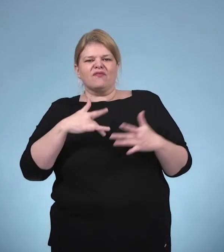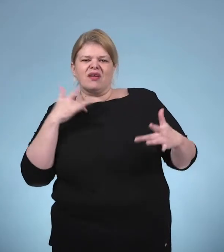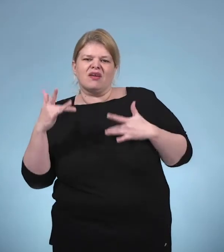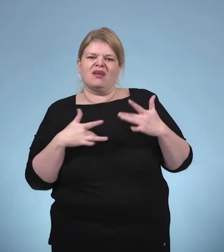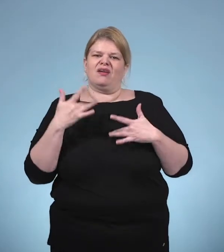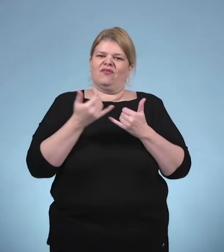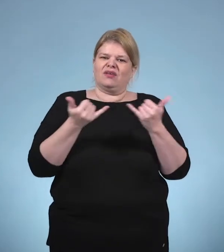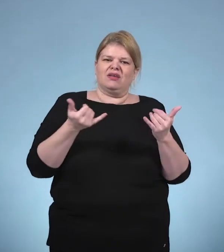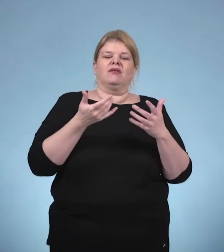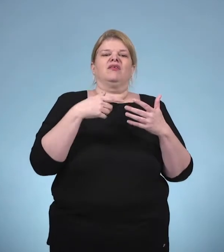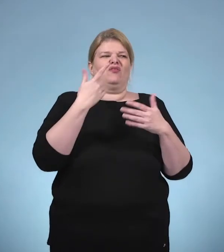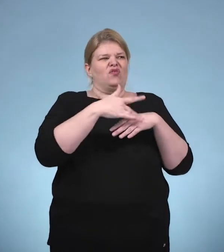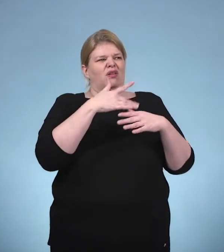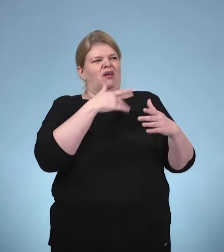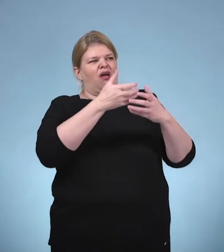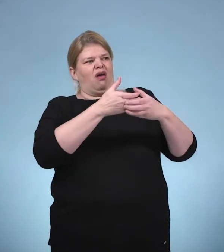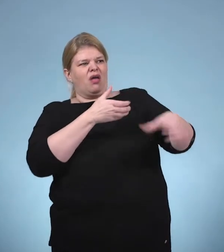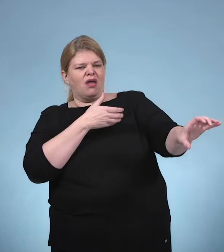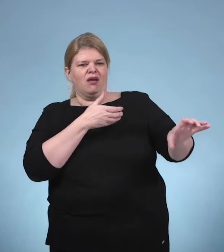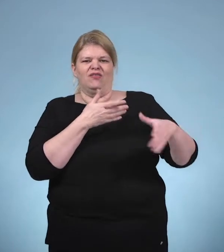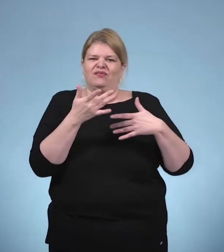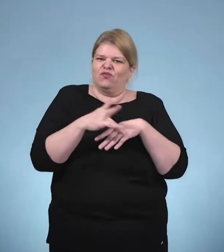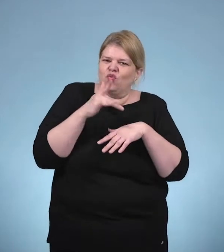in which at least one person is excluded and one person excludes others.